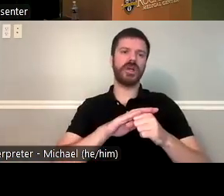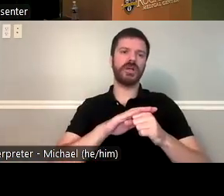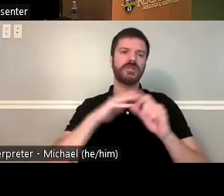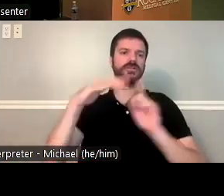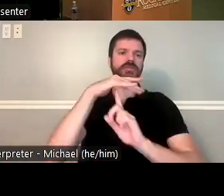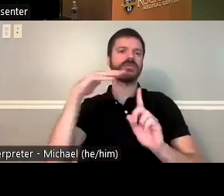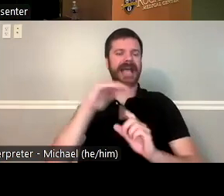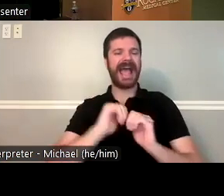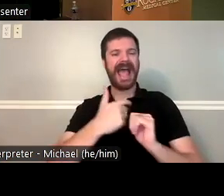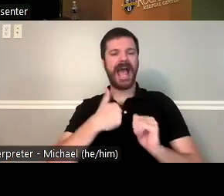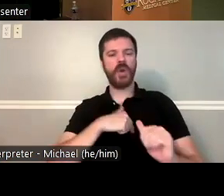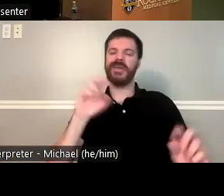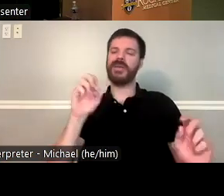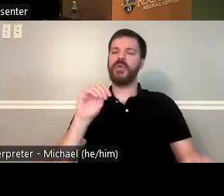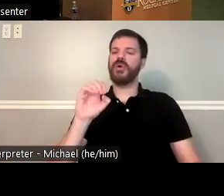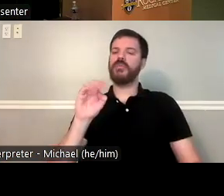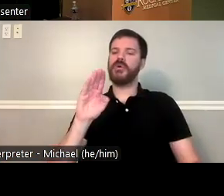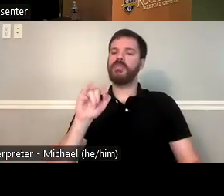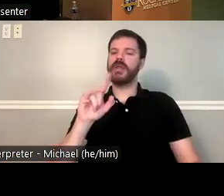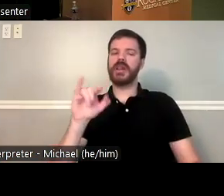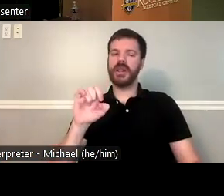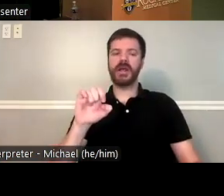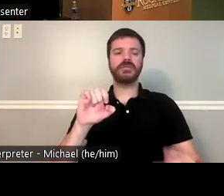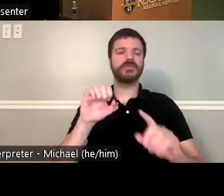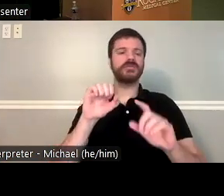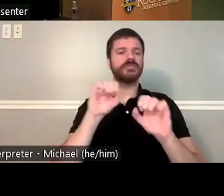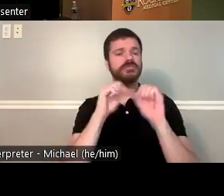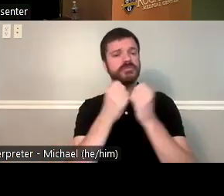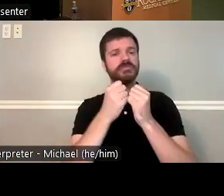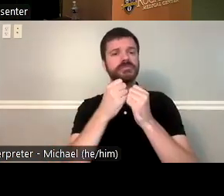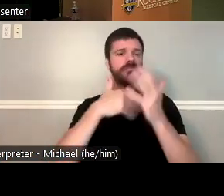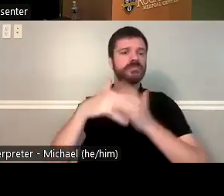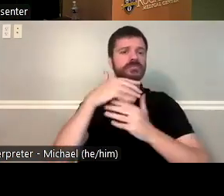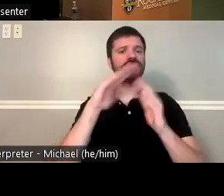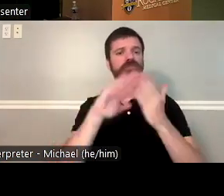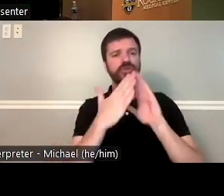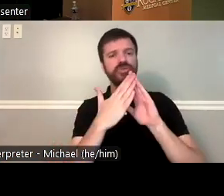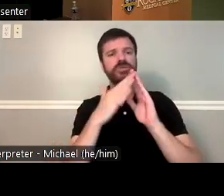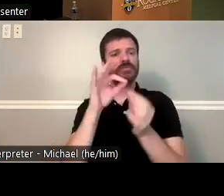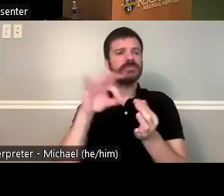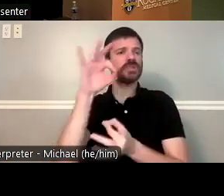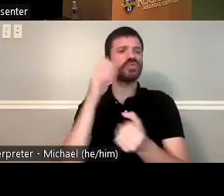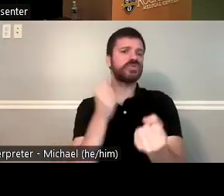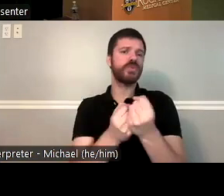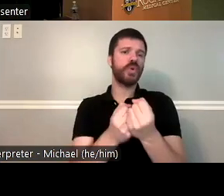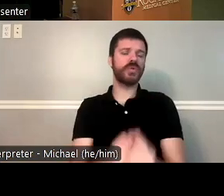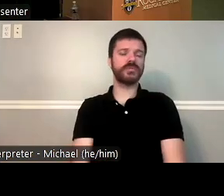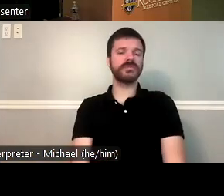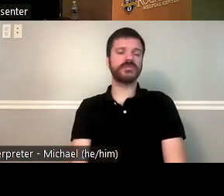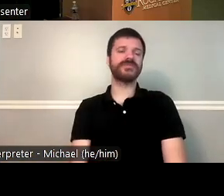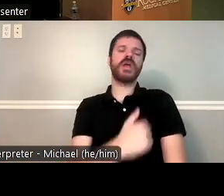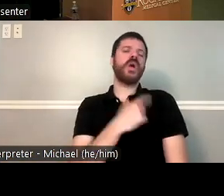mobilize social Community cultural and spiritual support I want to talk just briefly about complex